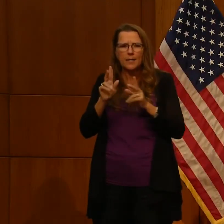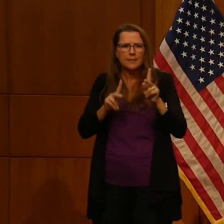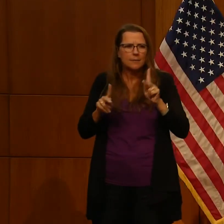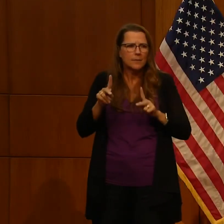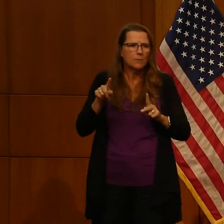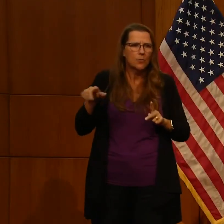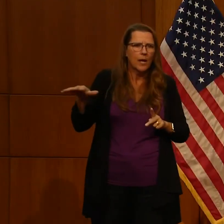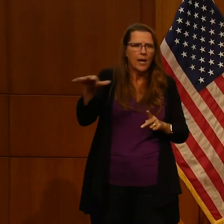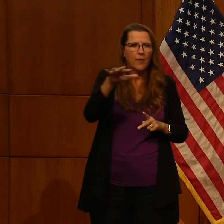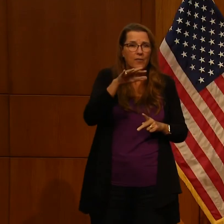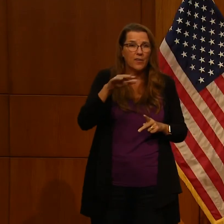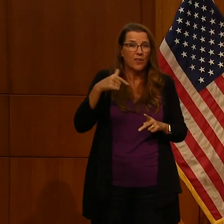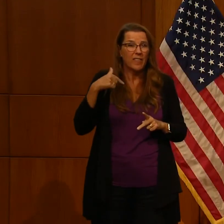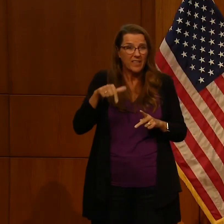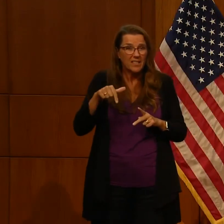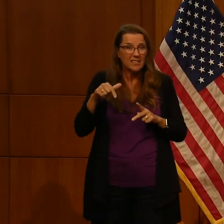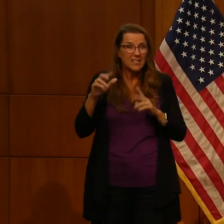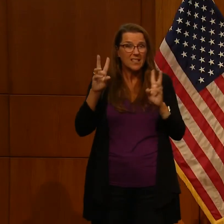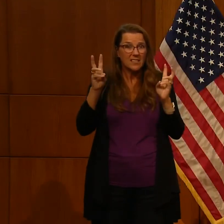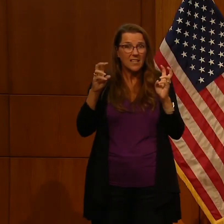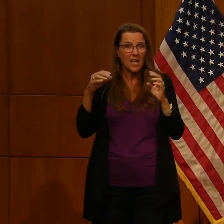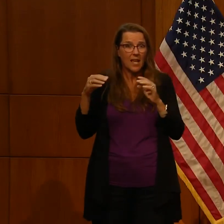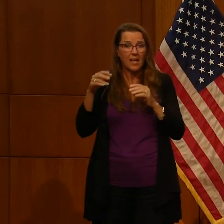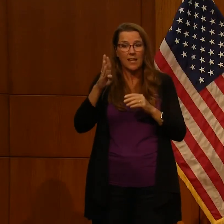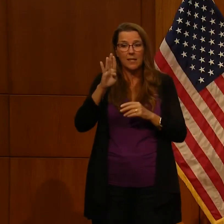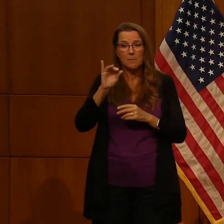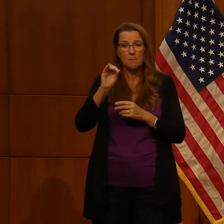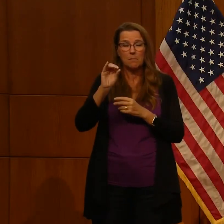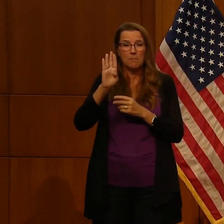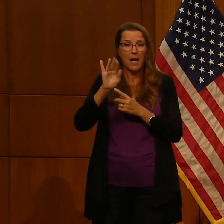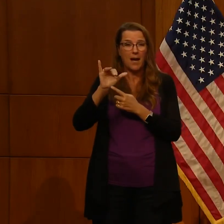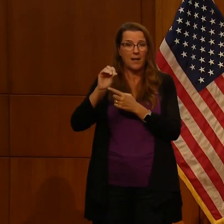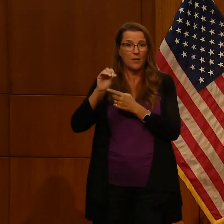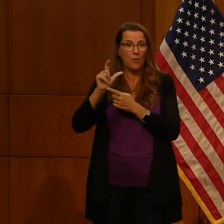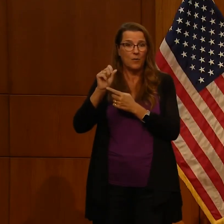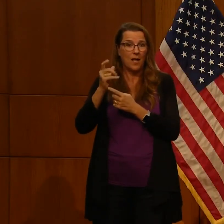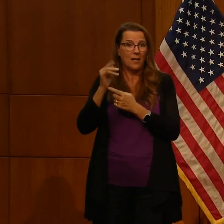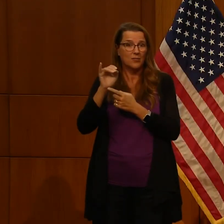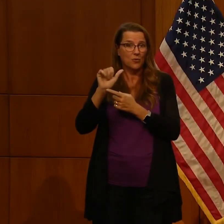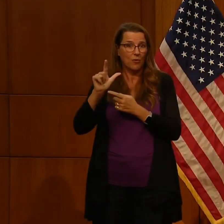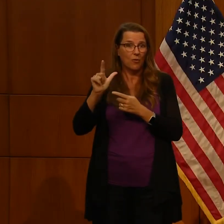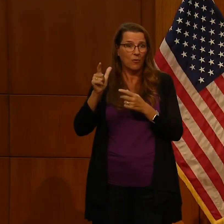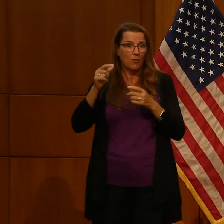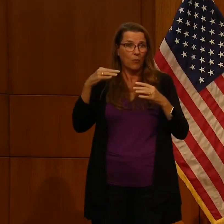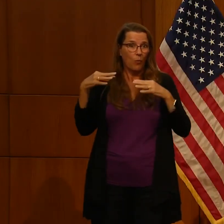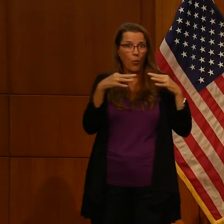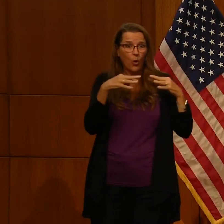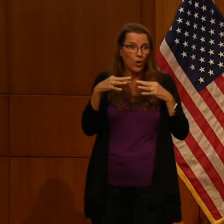SO I JUST I JUST ASK EVERYBODY OUT THERE THAT YOU KNOW AGAIN. WE TALK ABOUT THIS. THIS IS A